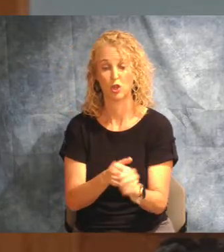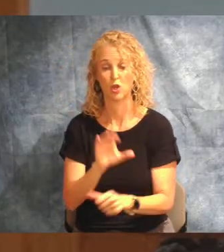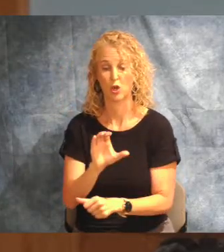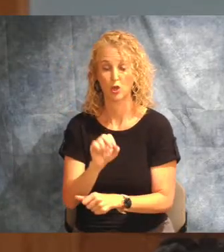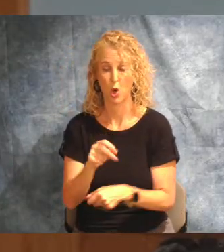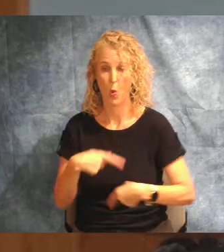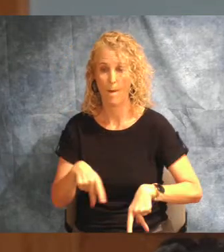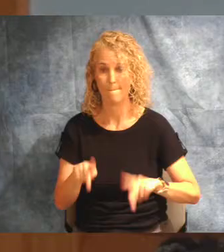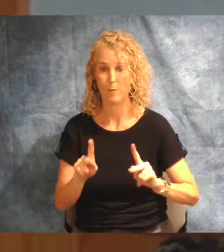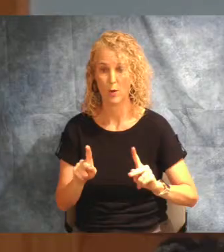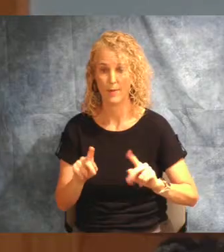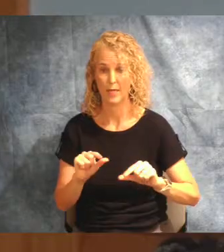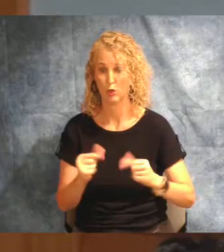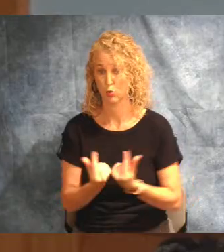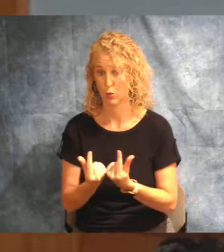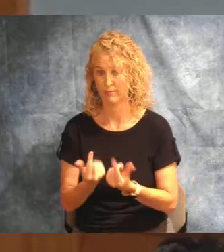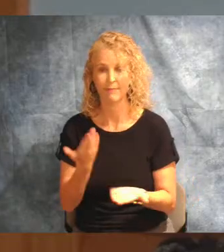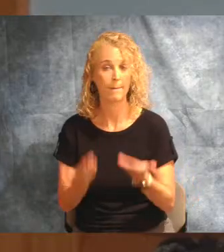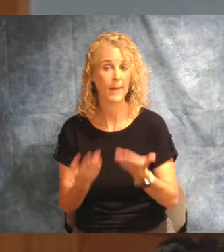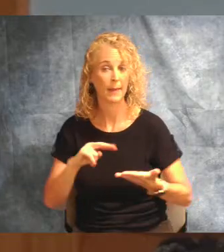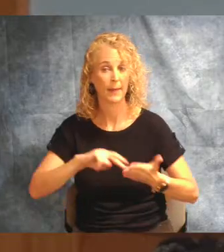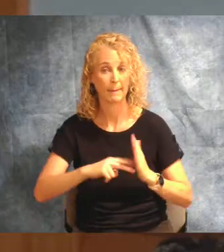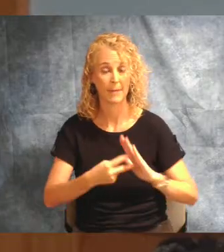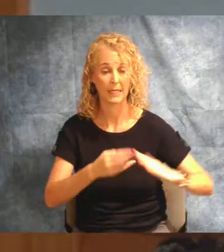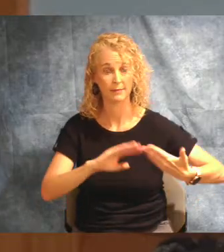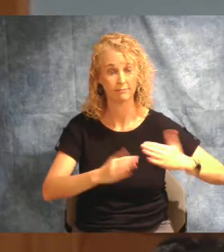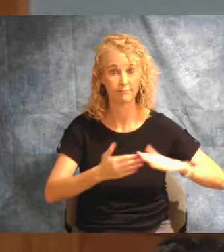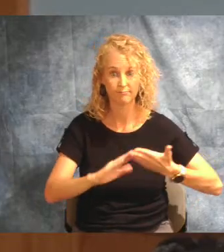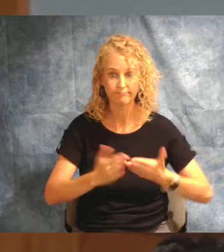So each one of the townships, each one of the municipalities that are a part of our program